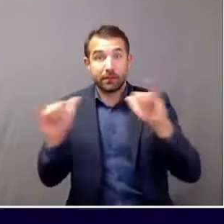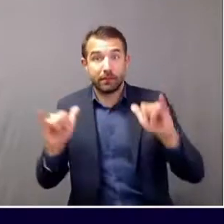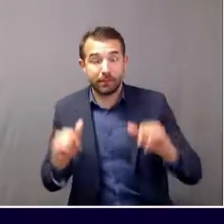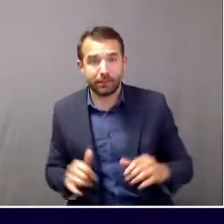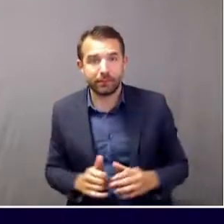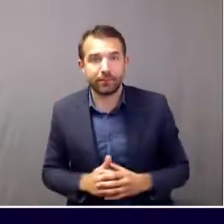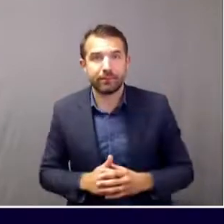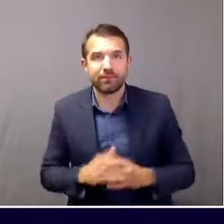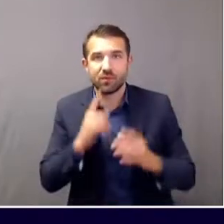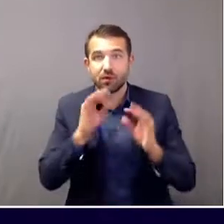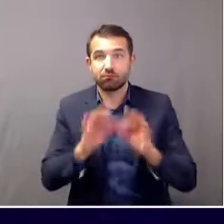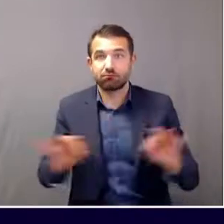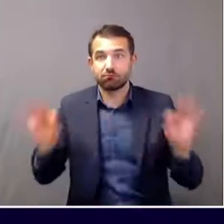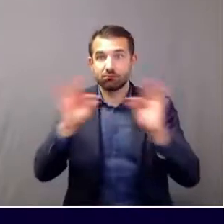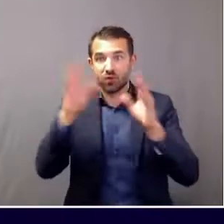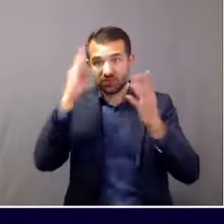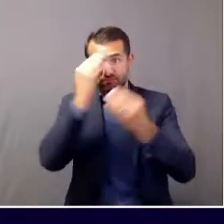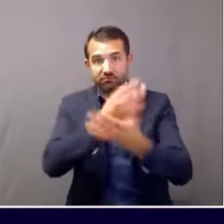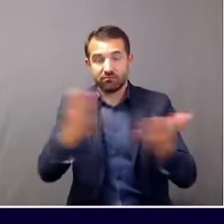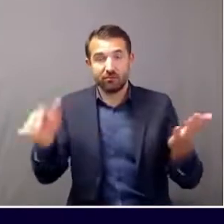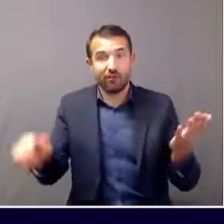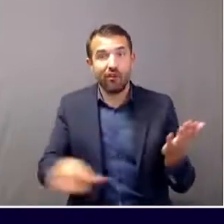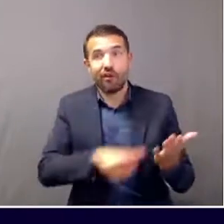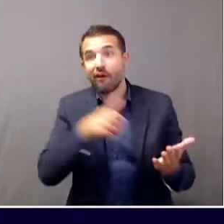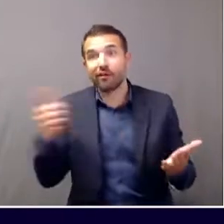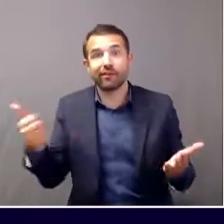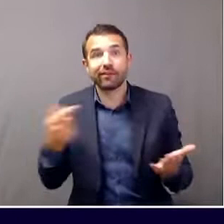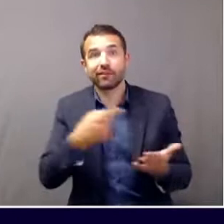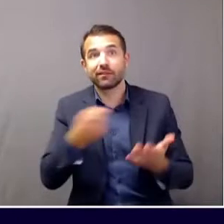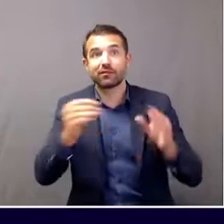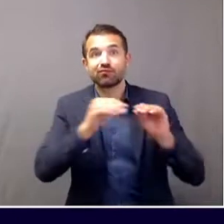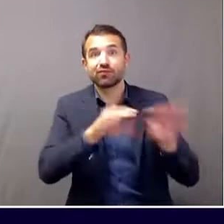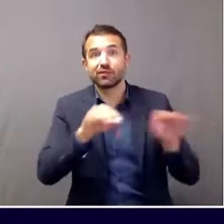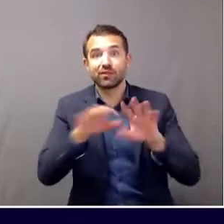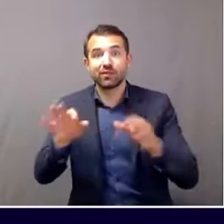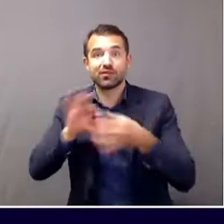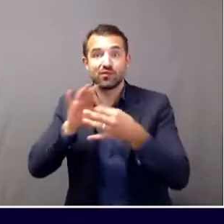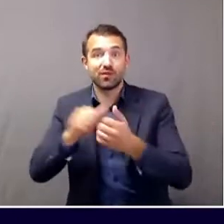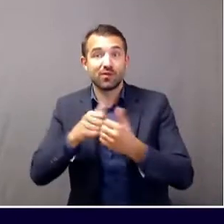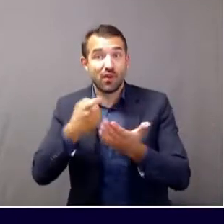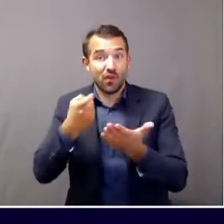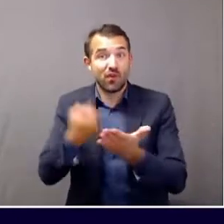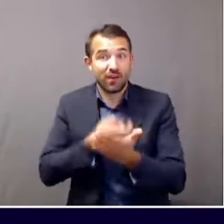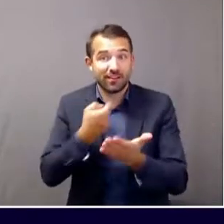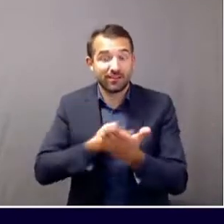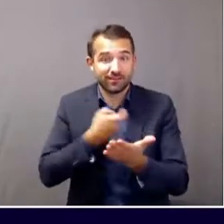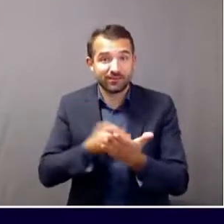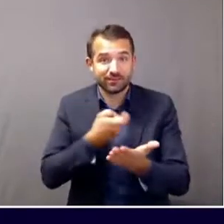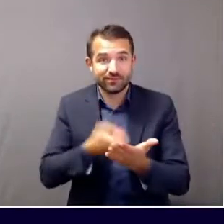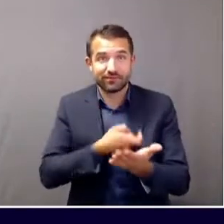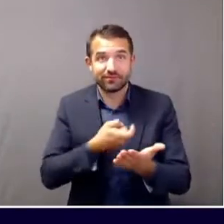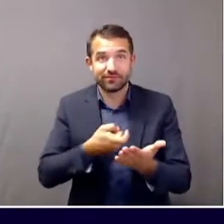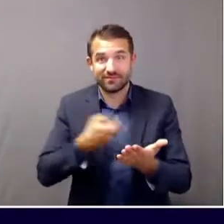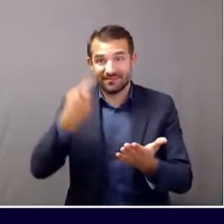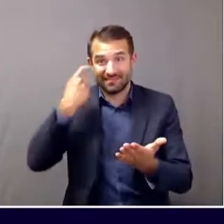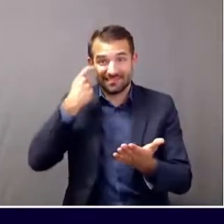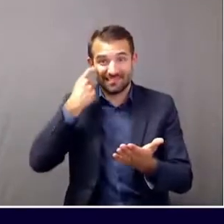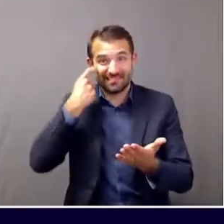aware of other outbreaks that have occurred in hockey settings